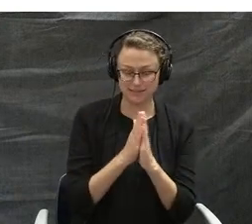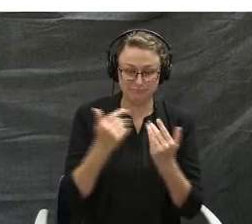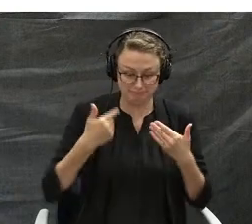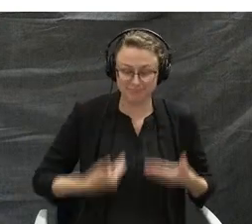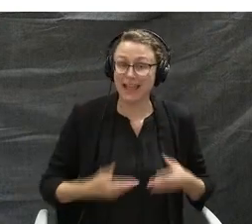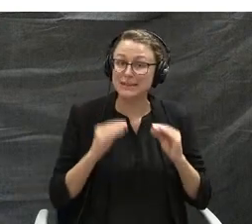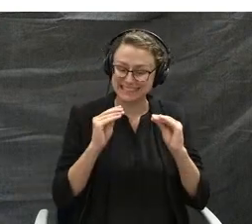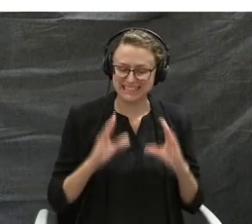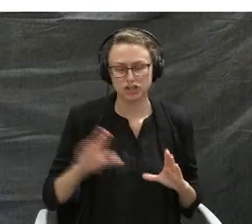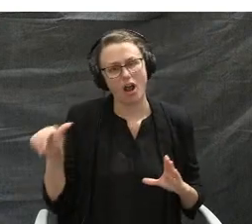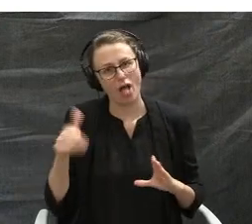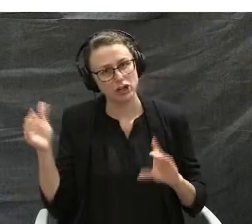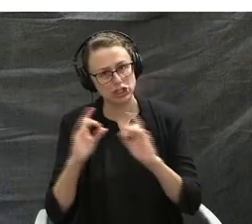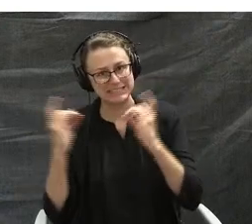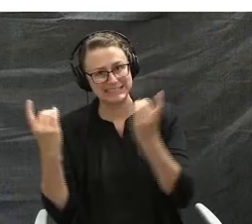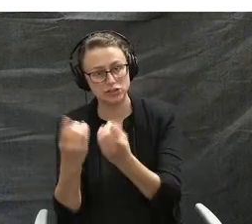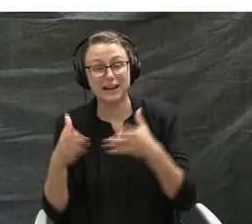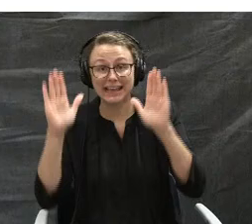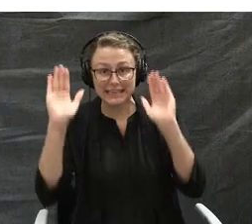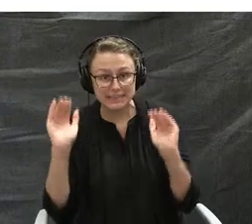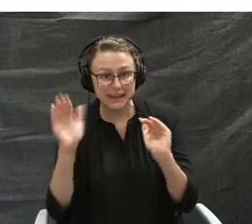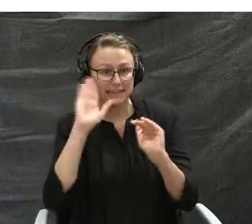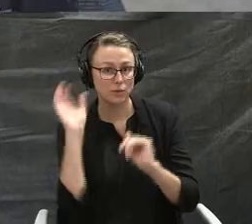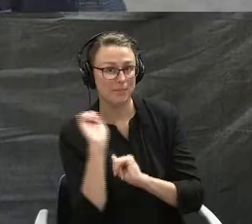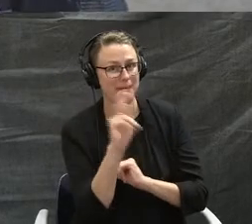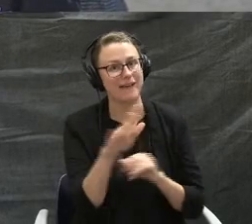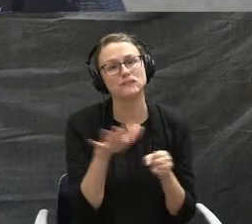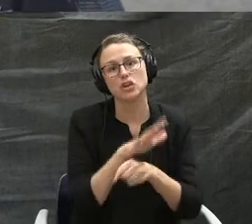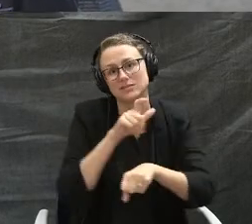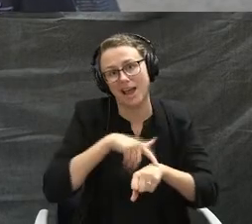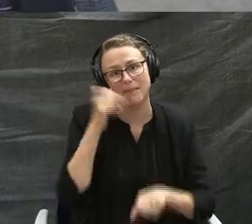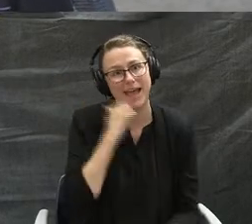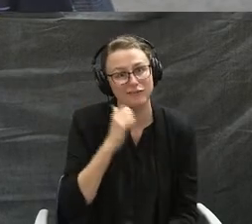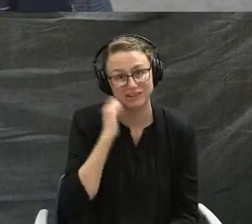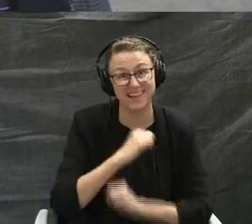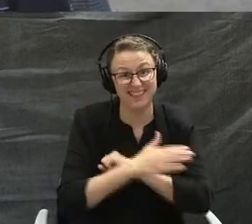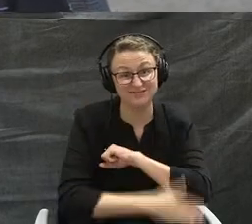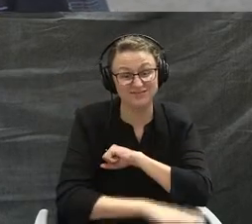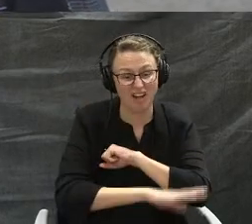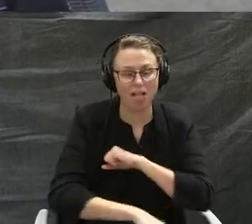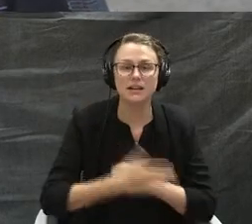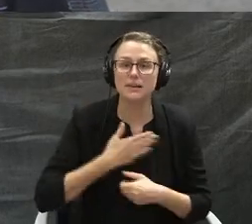expected to go back full time every day in the fall. My husband is also working full